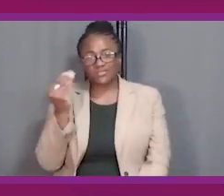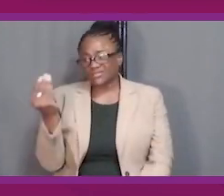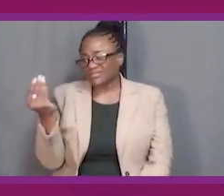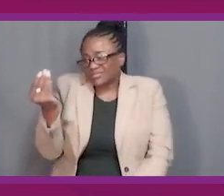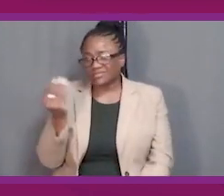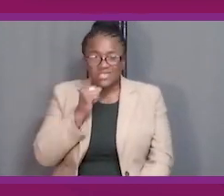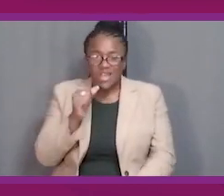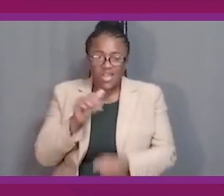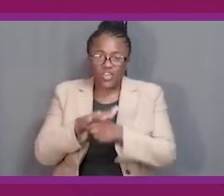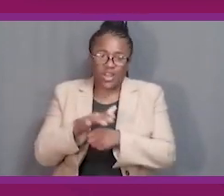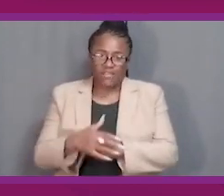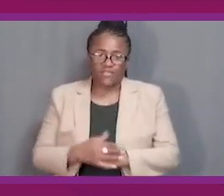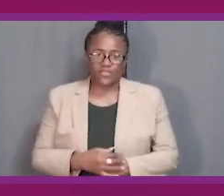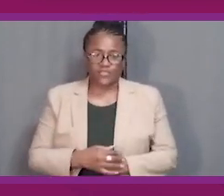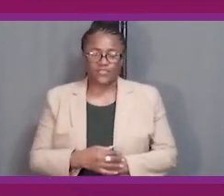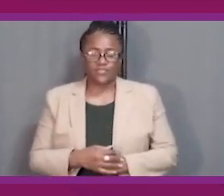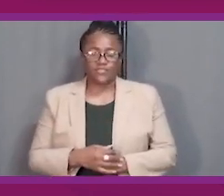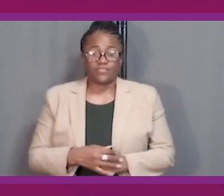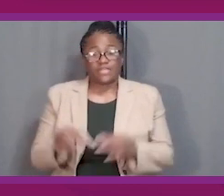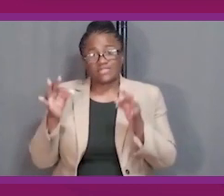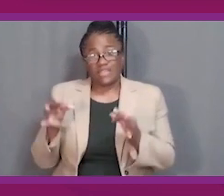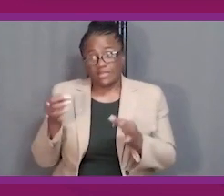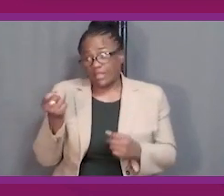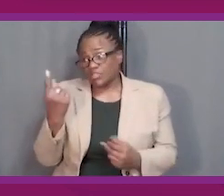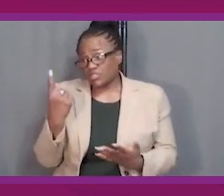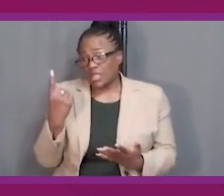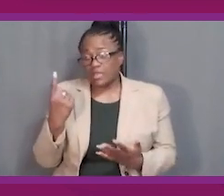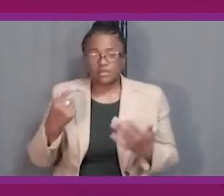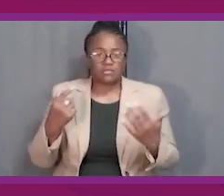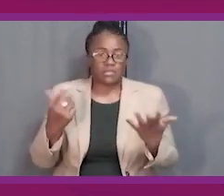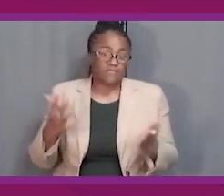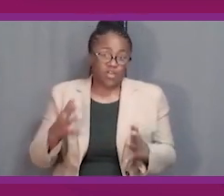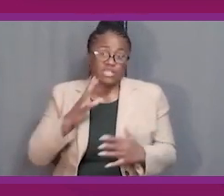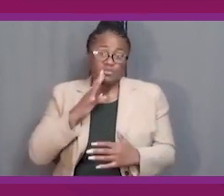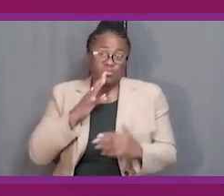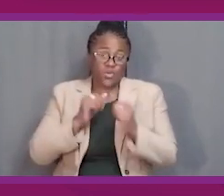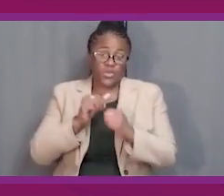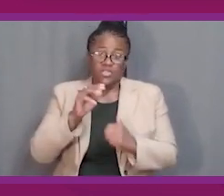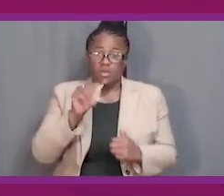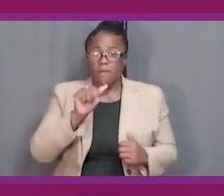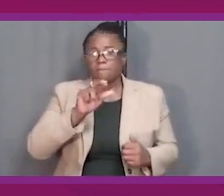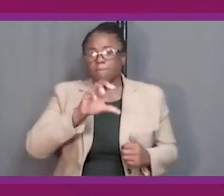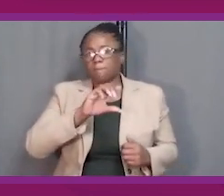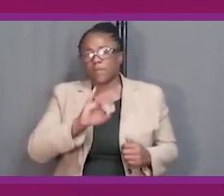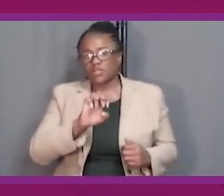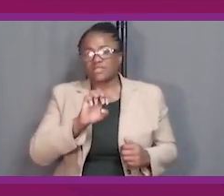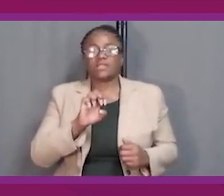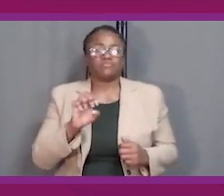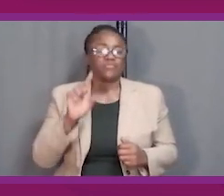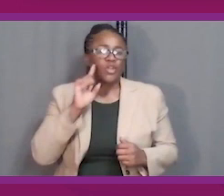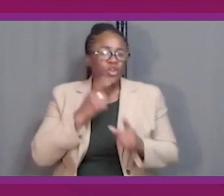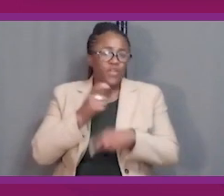to Marcie and Mia's comments about, yes, perhaps the US needs to pass the UNCRPD